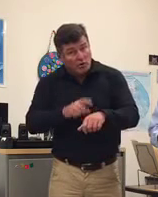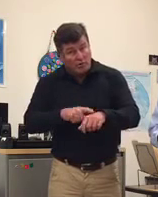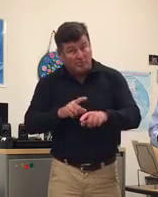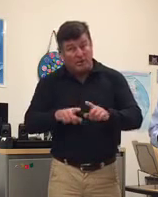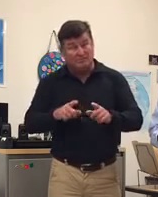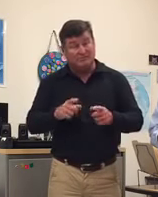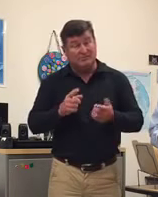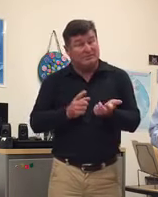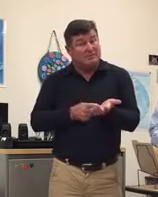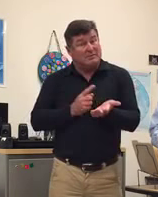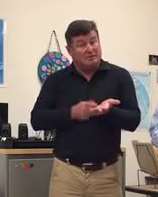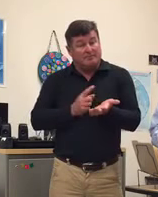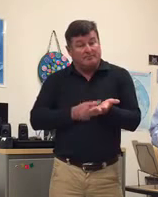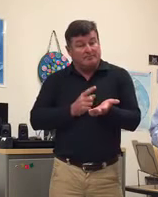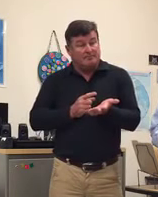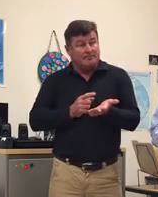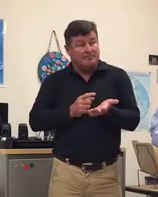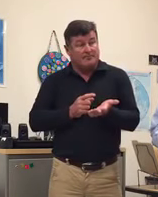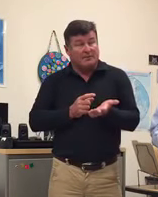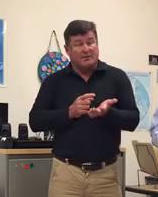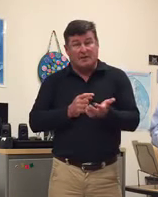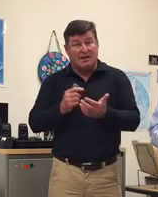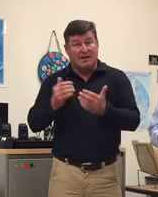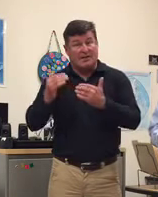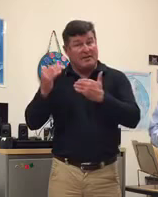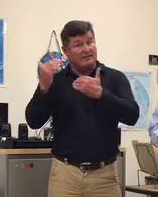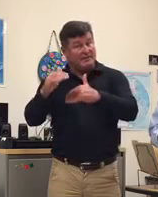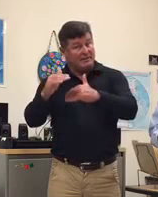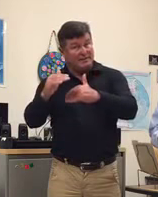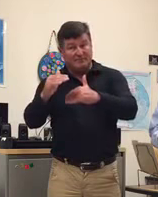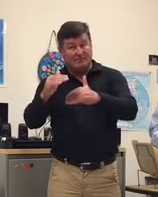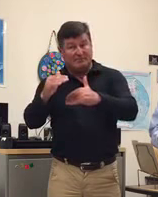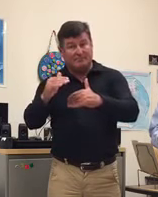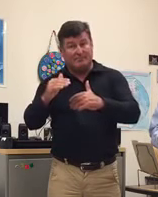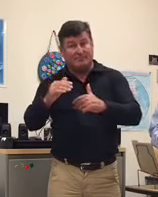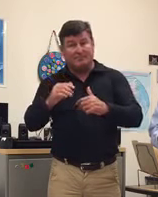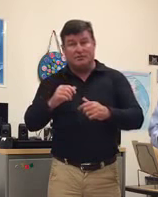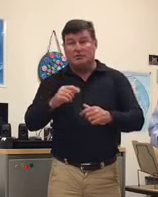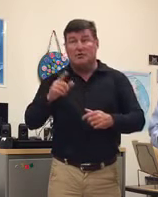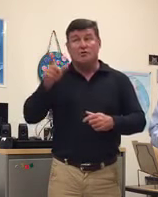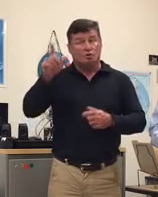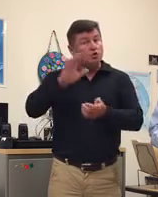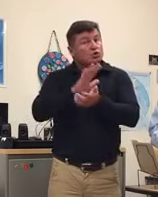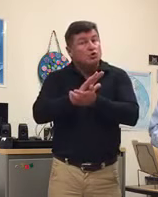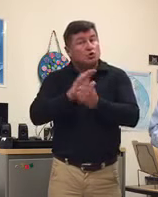and is a long time, we do know that that is the outer limit, so there should not be